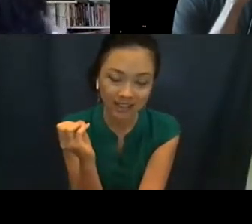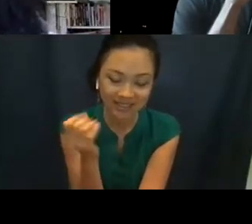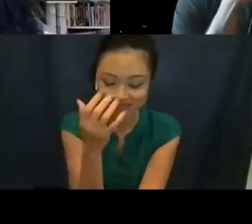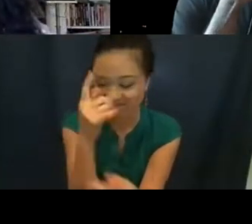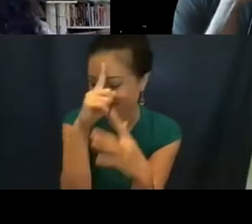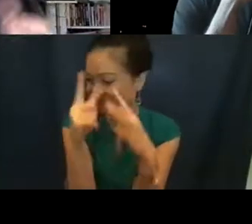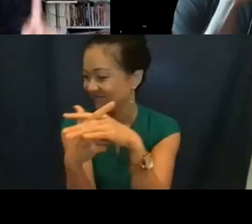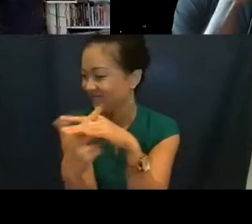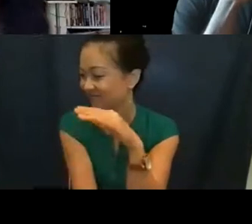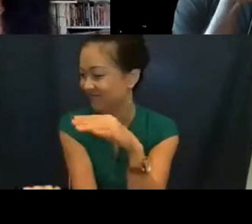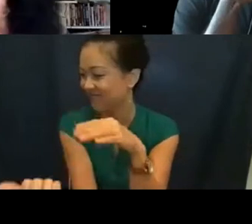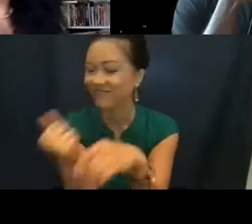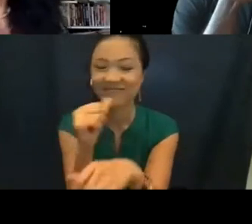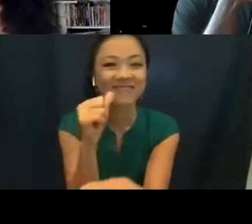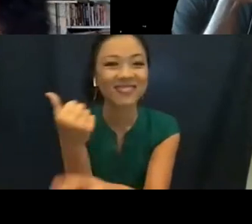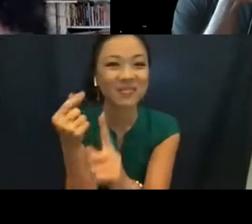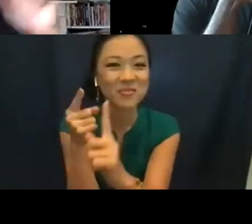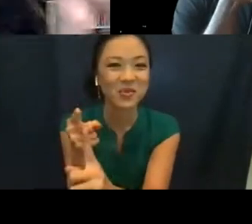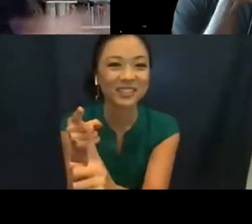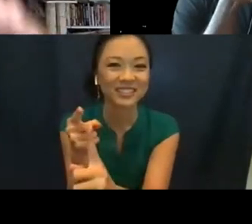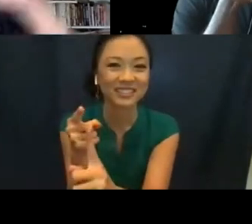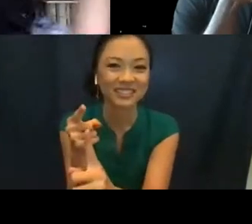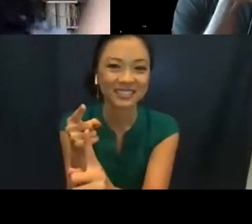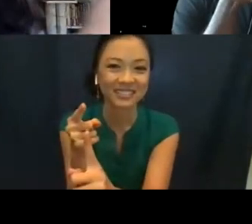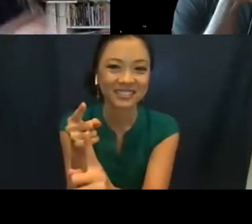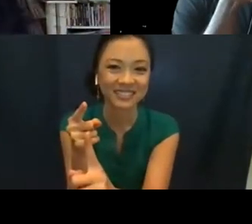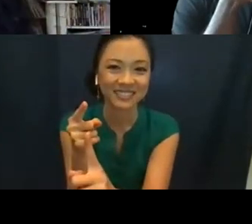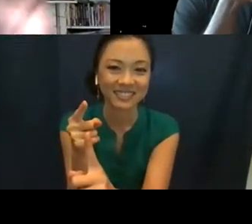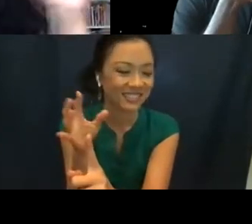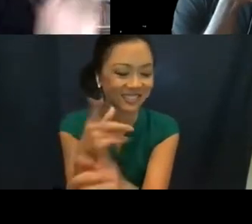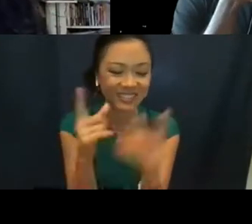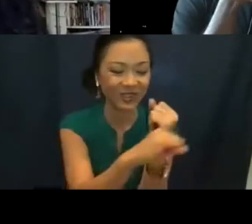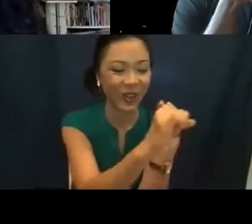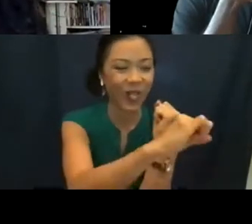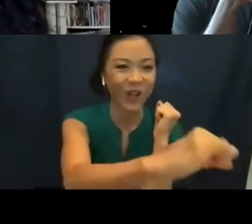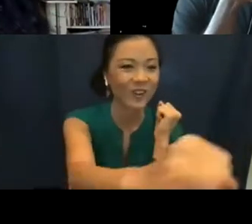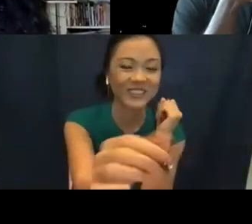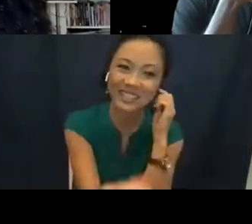but too long of a thing. >> SYDNEY SKYBETTER: Not at all.